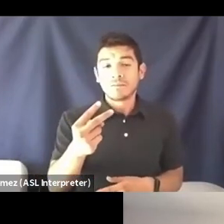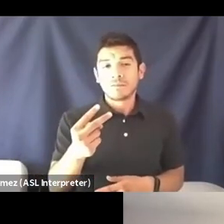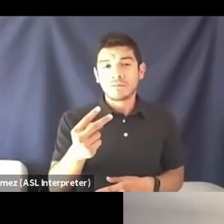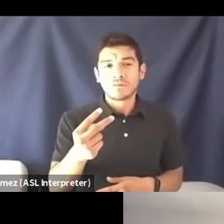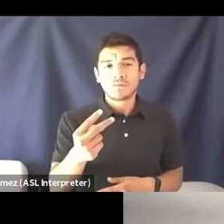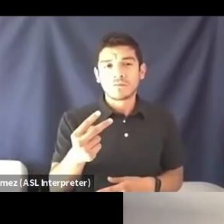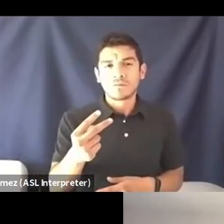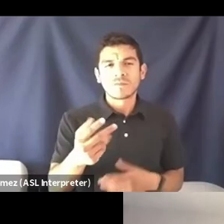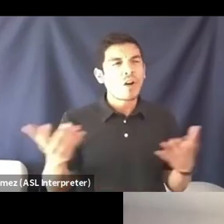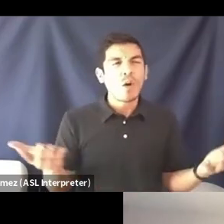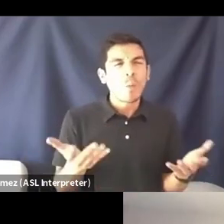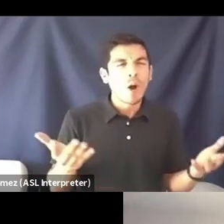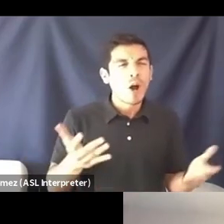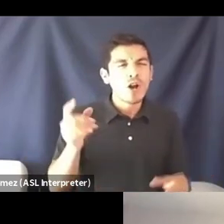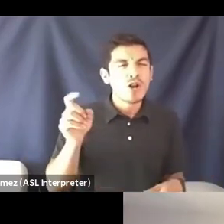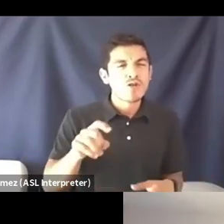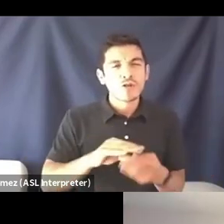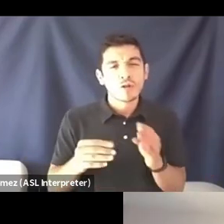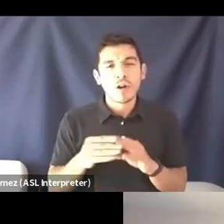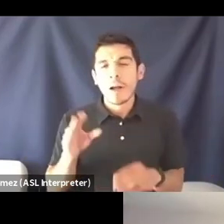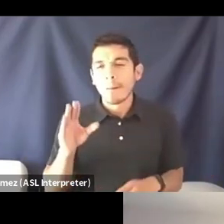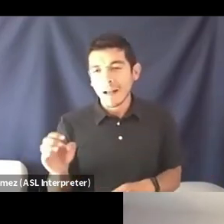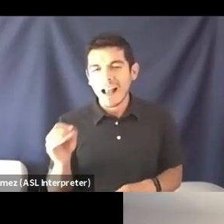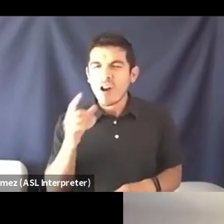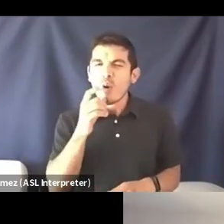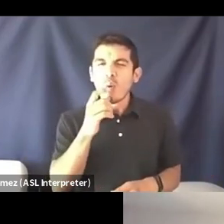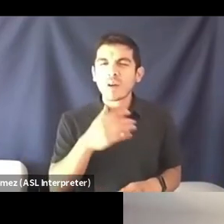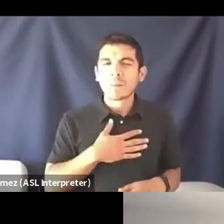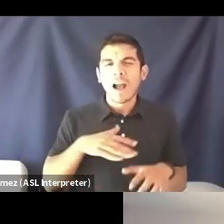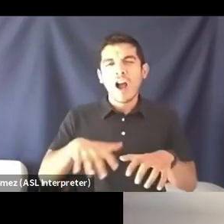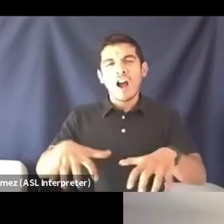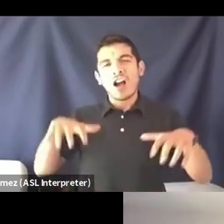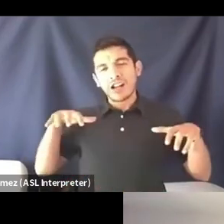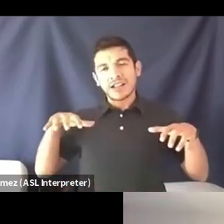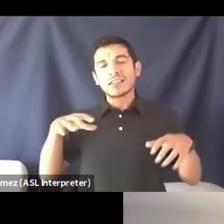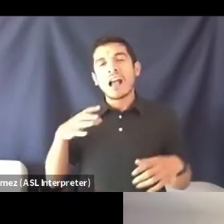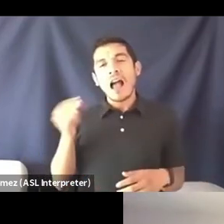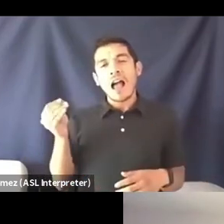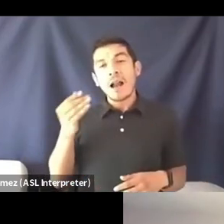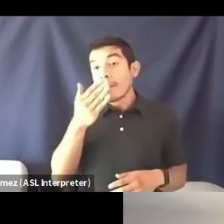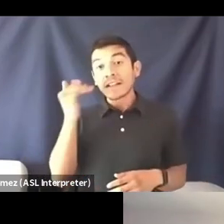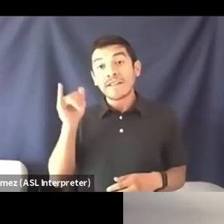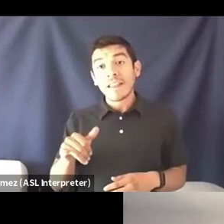what should the story be and who is our audience? And because of that how we need to shape the story.